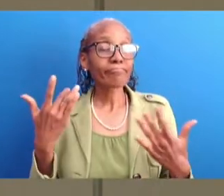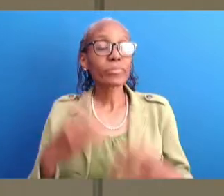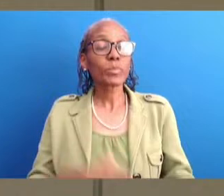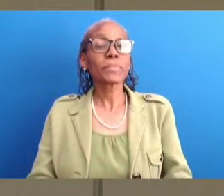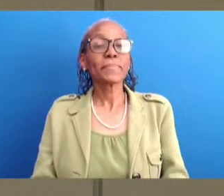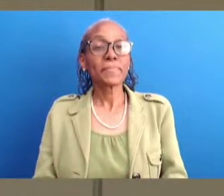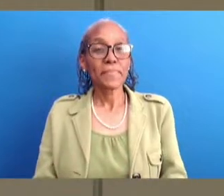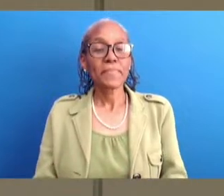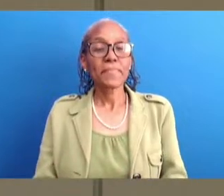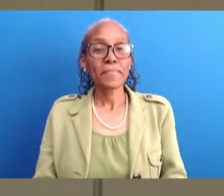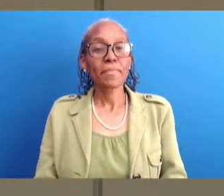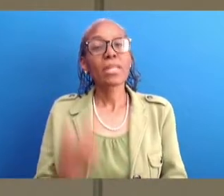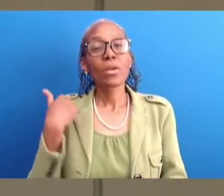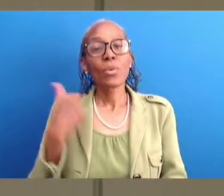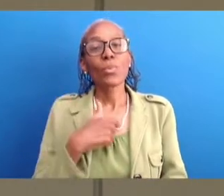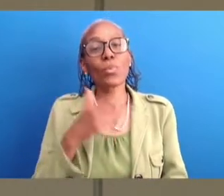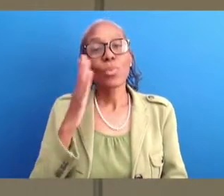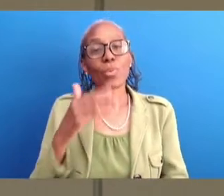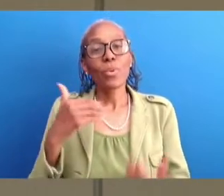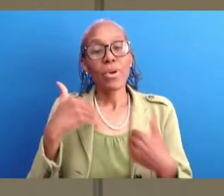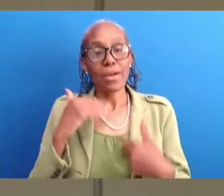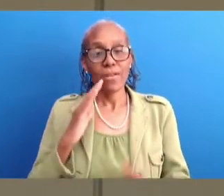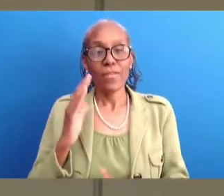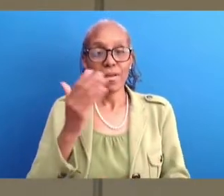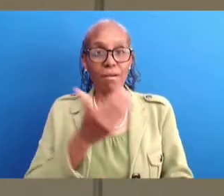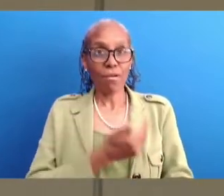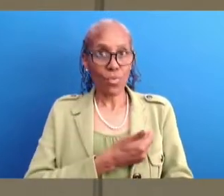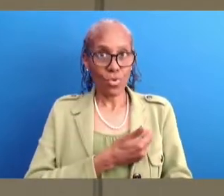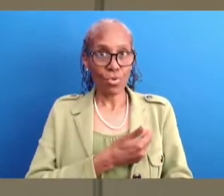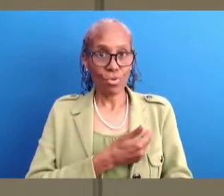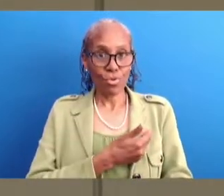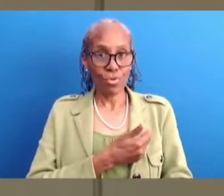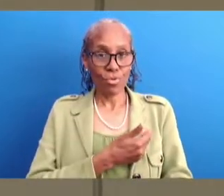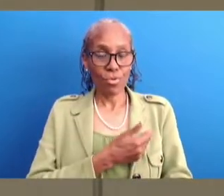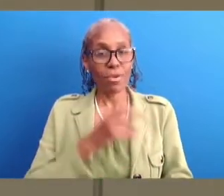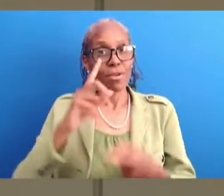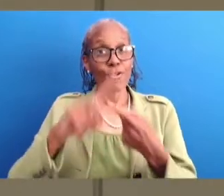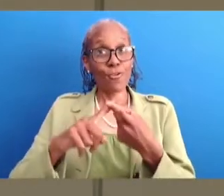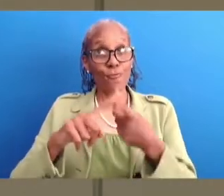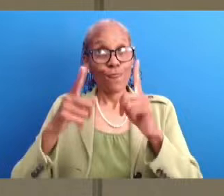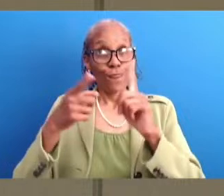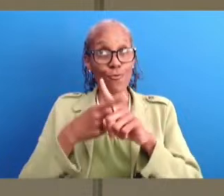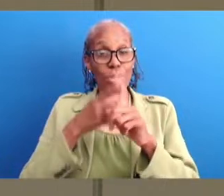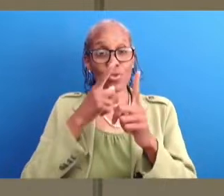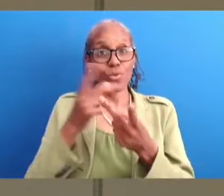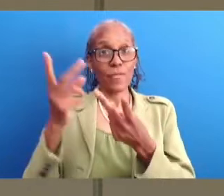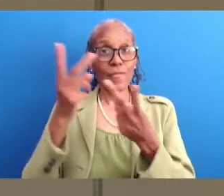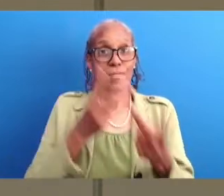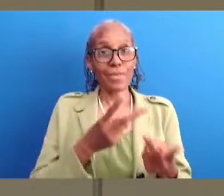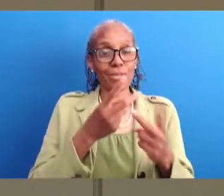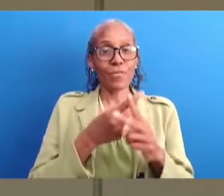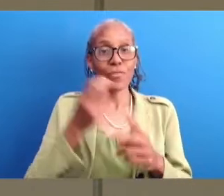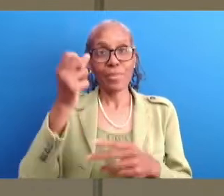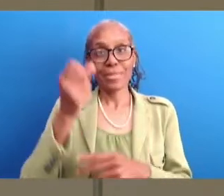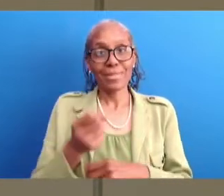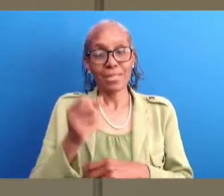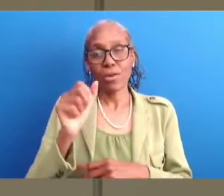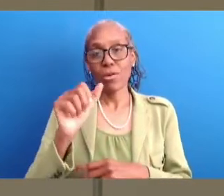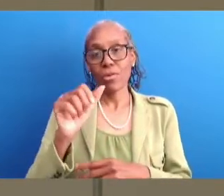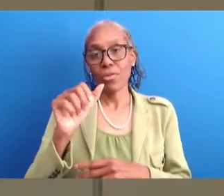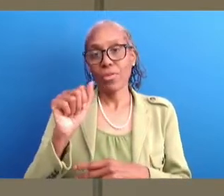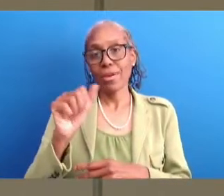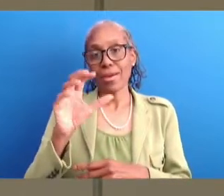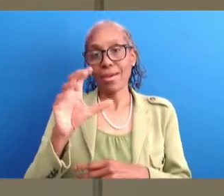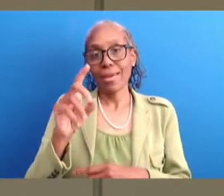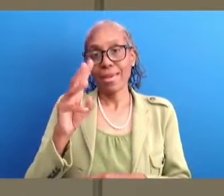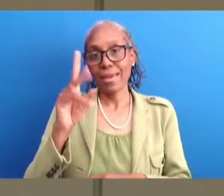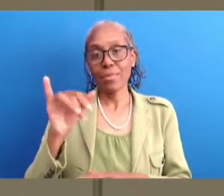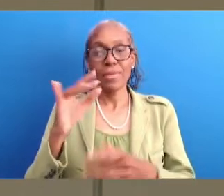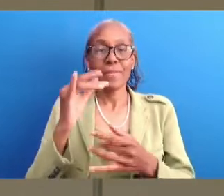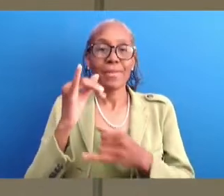SPECIAL.